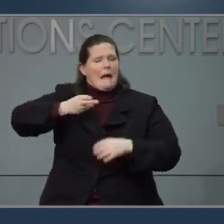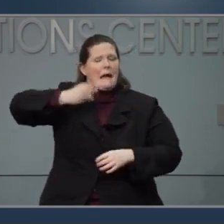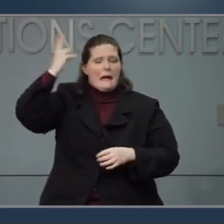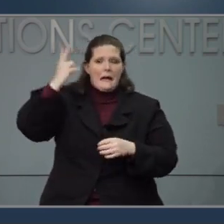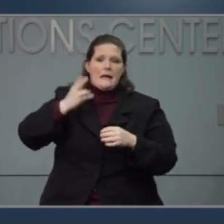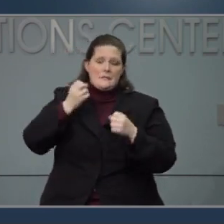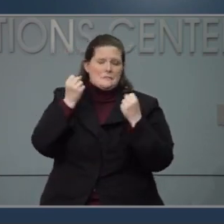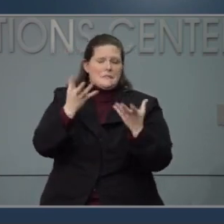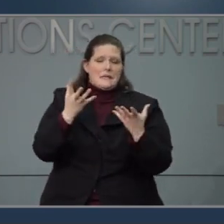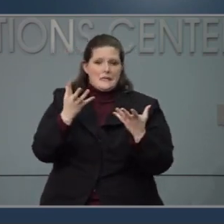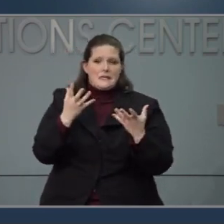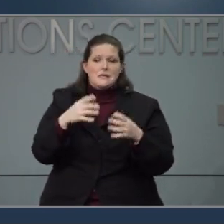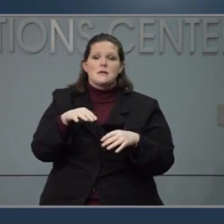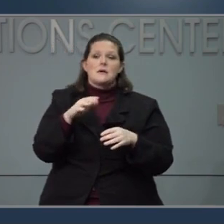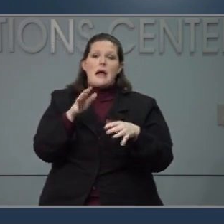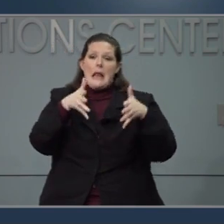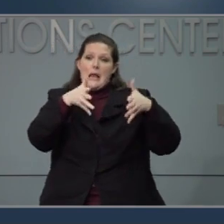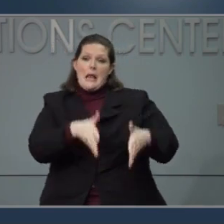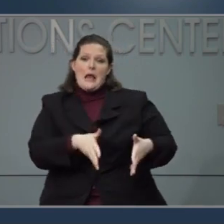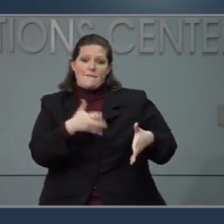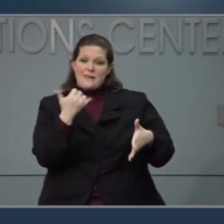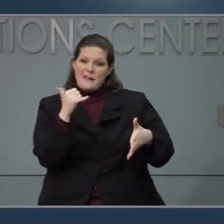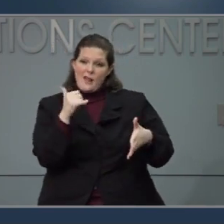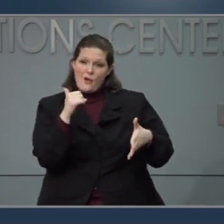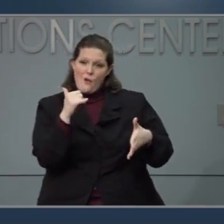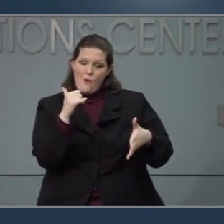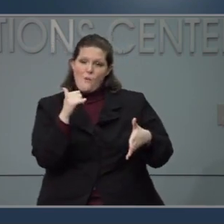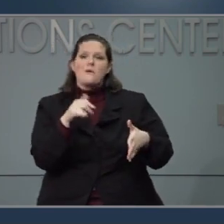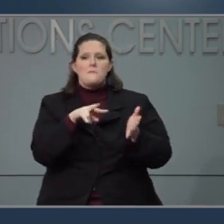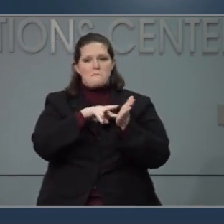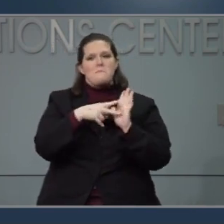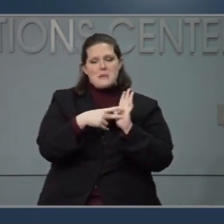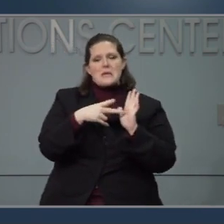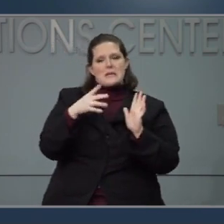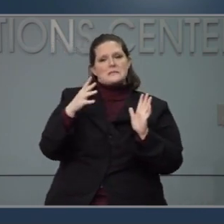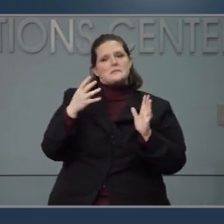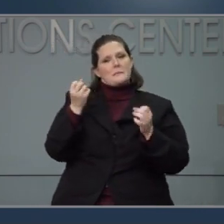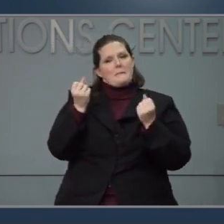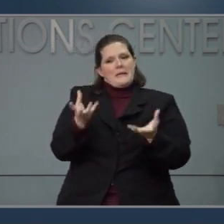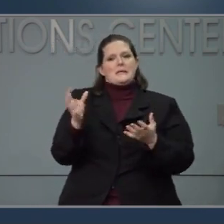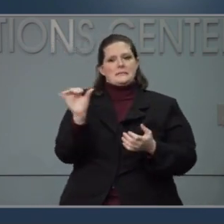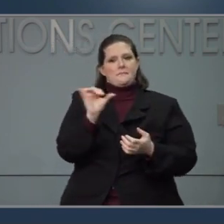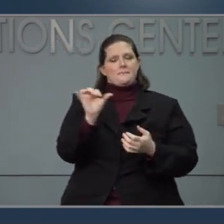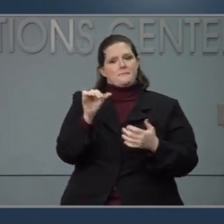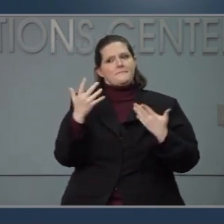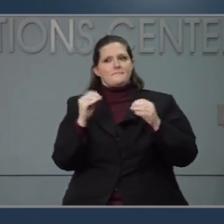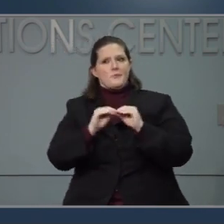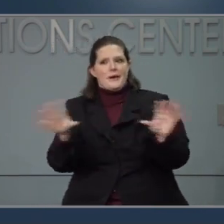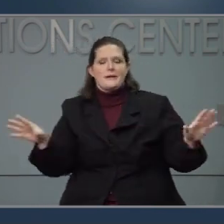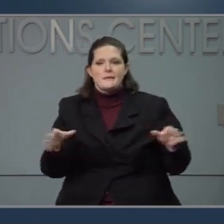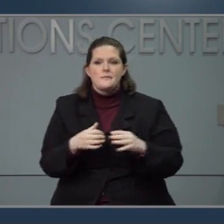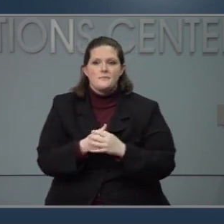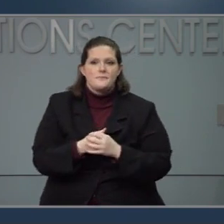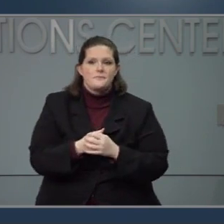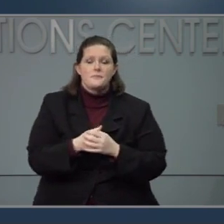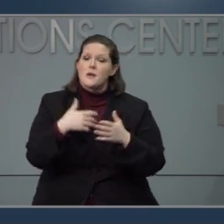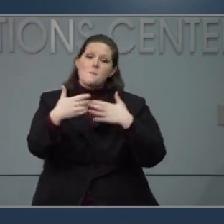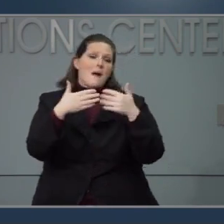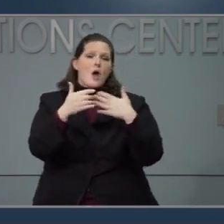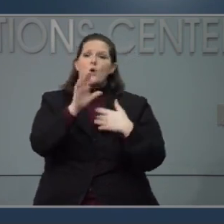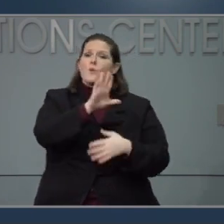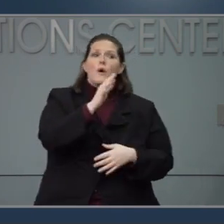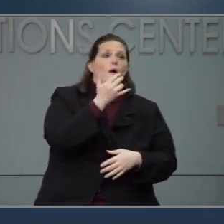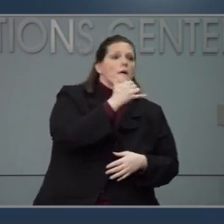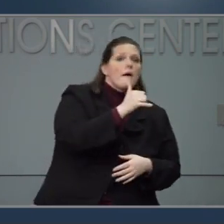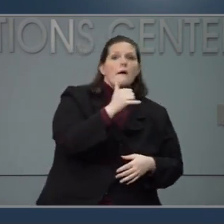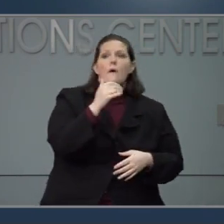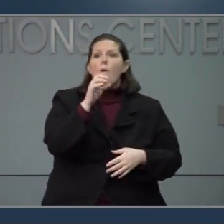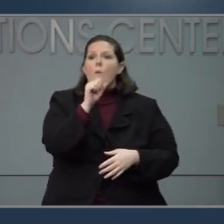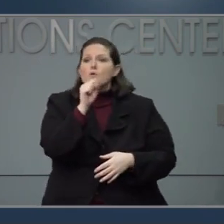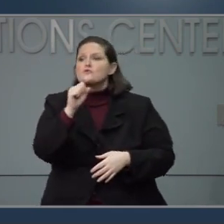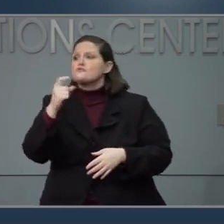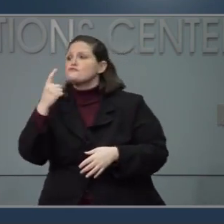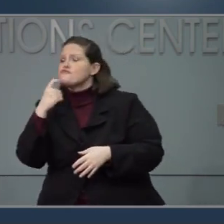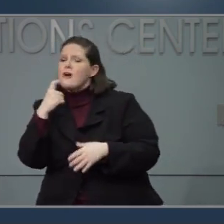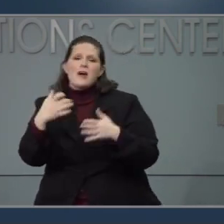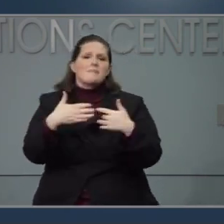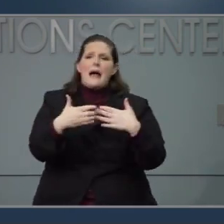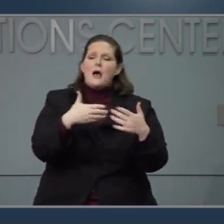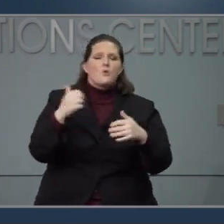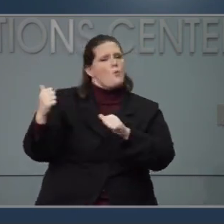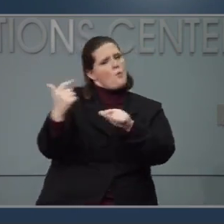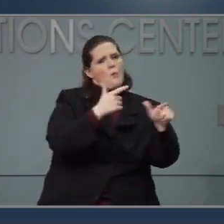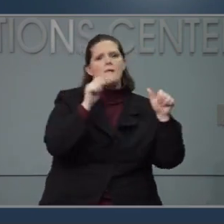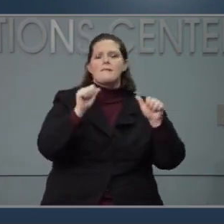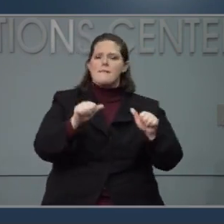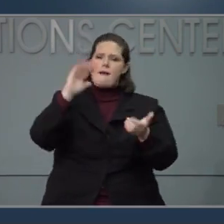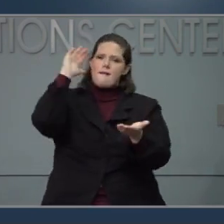WE HAVE 10 COUNTIES THAT ARE RED WITH CRITICAL COMMUNITY SPREAD, AND 43 COUNTIES ARE ORANGE AND THE REMAINING ARE YELLOW WITH SIGNIFICANT COMMUNITY SPREAD.